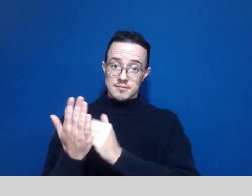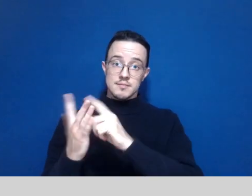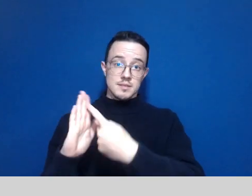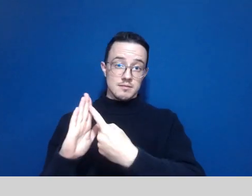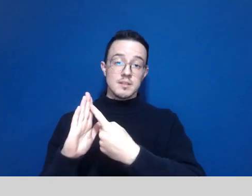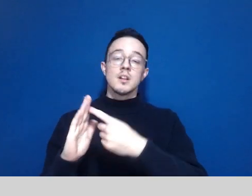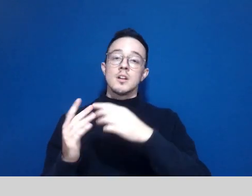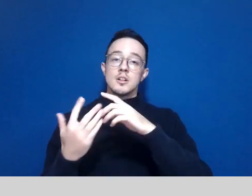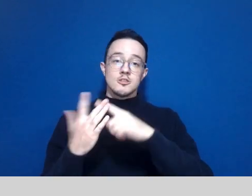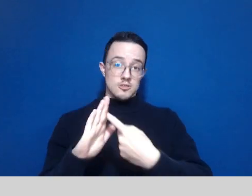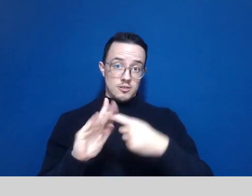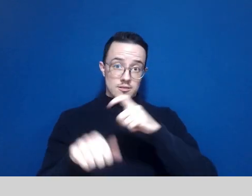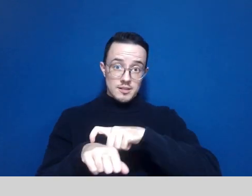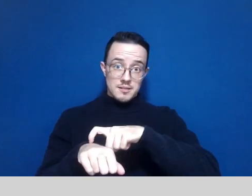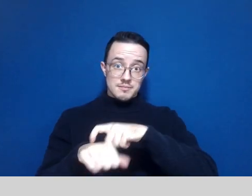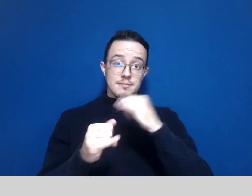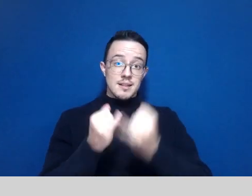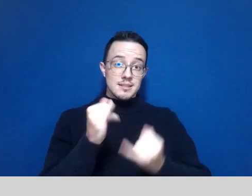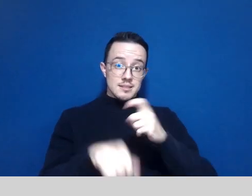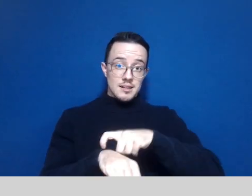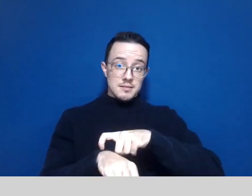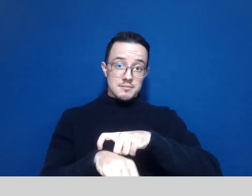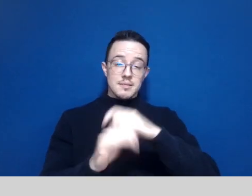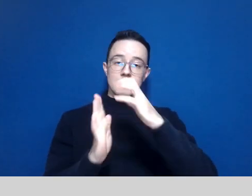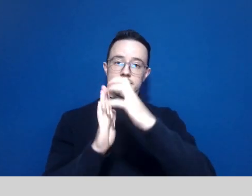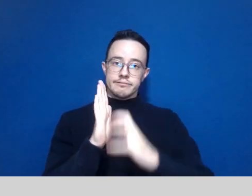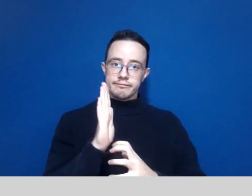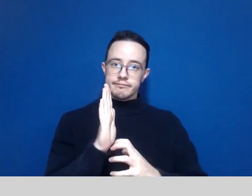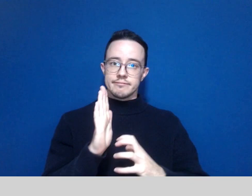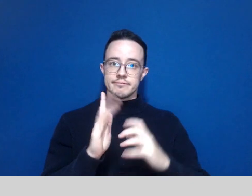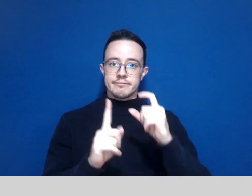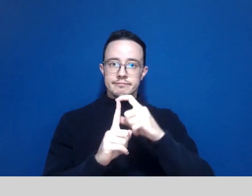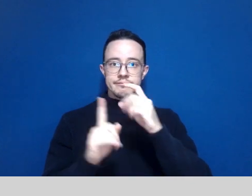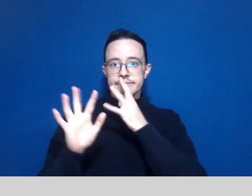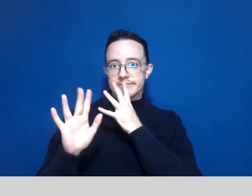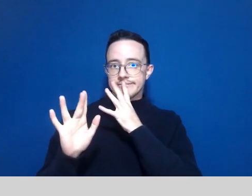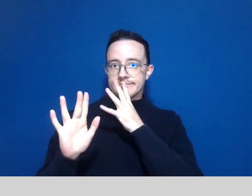We have the index, start time, end time, text.